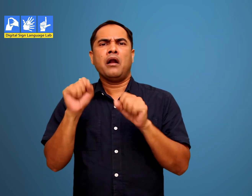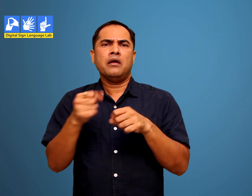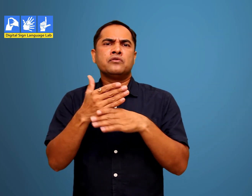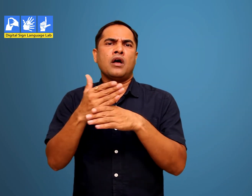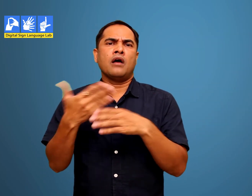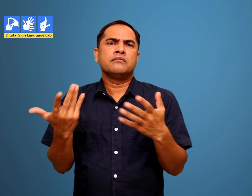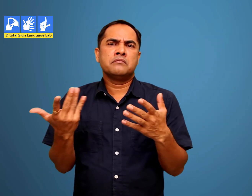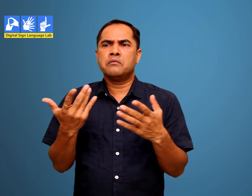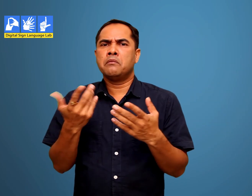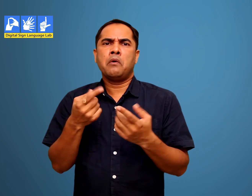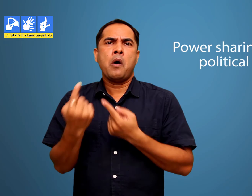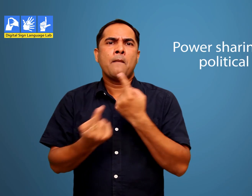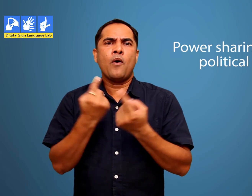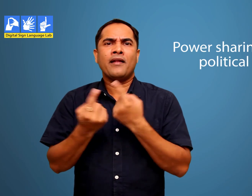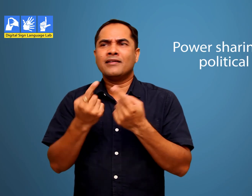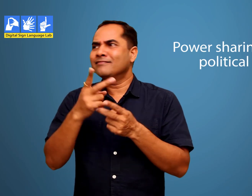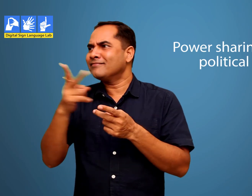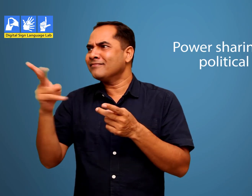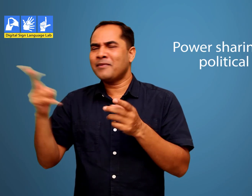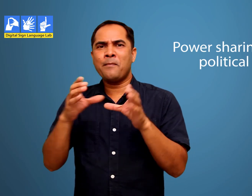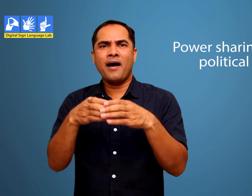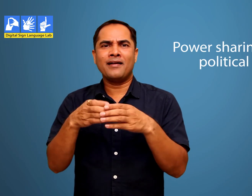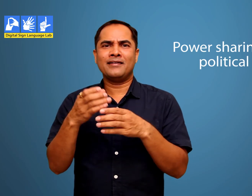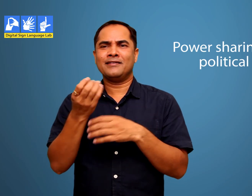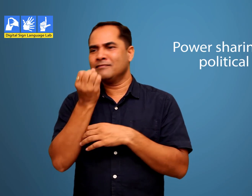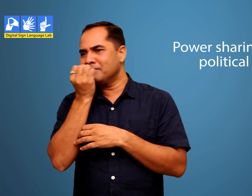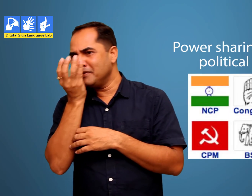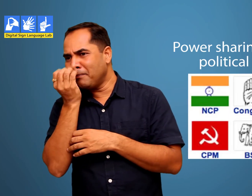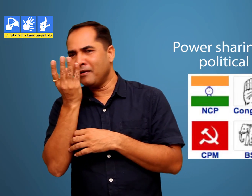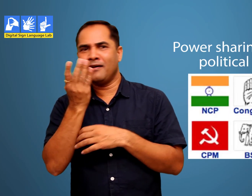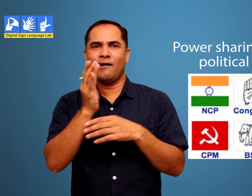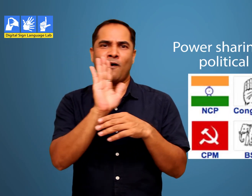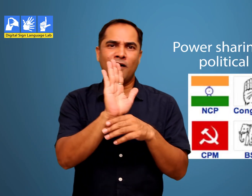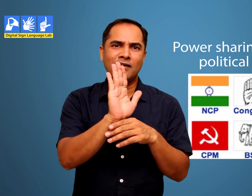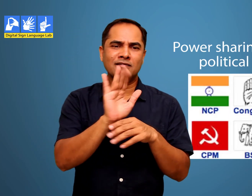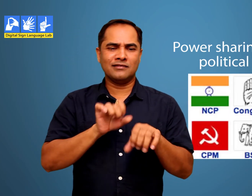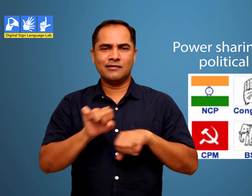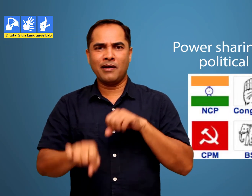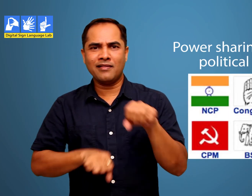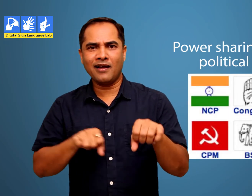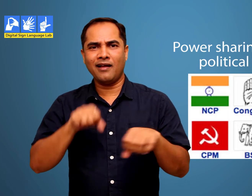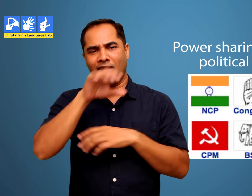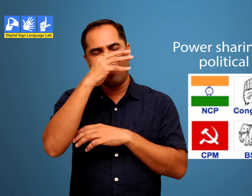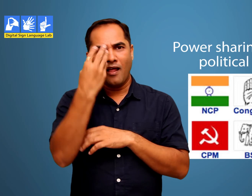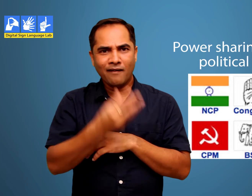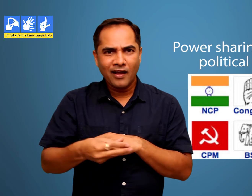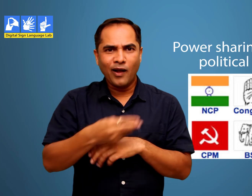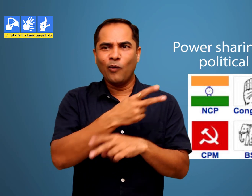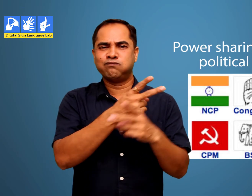could be other ways of sharing power. For an example - political parties Congress, BJP and many other regional parties can